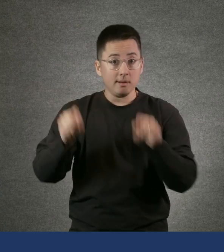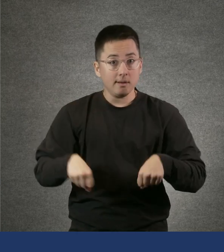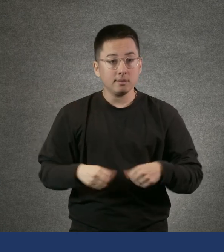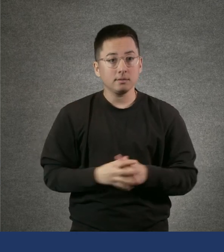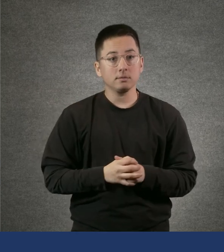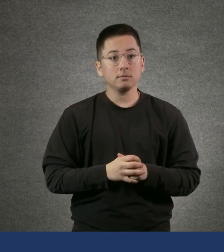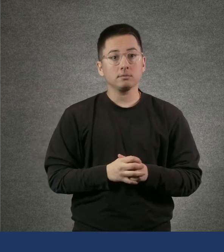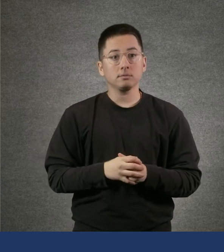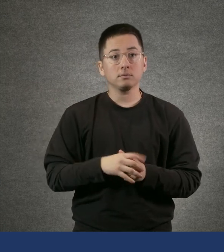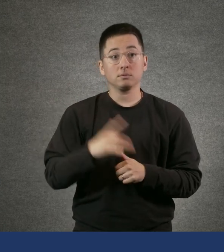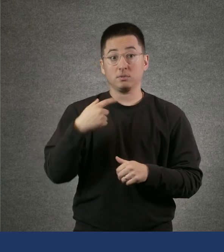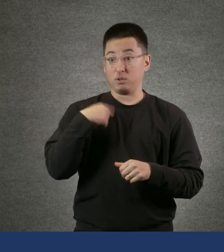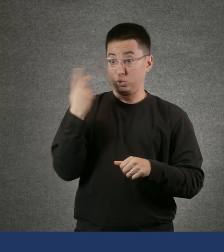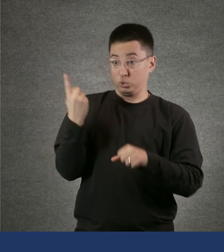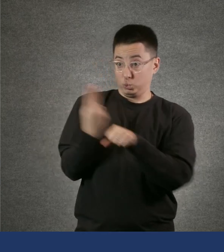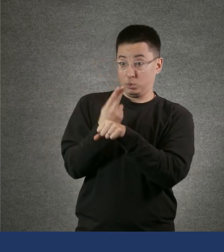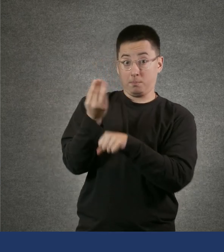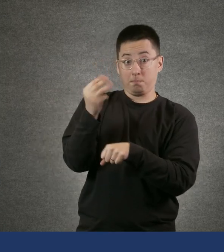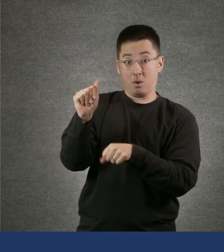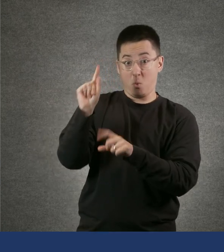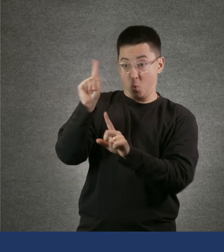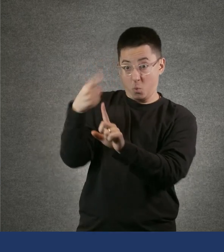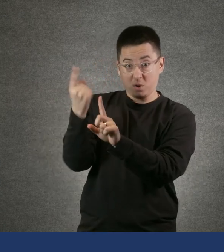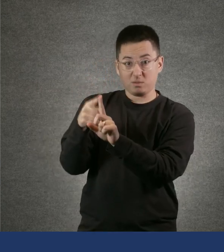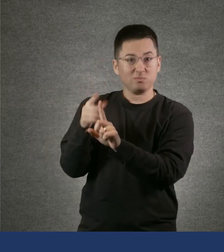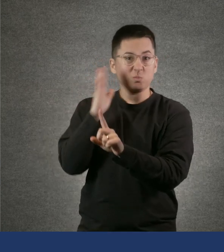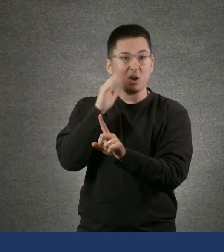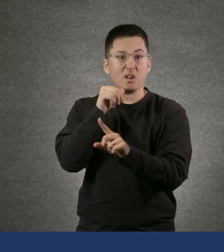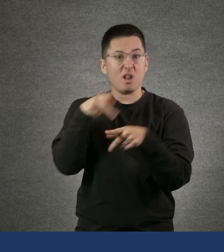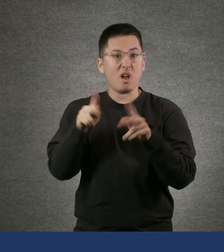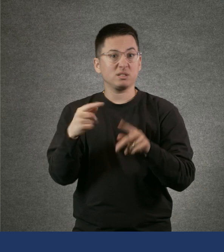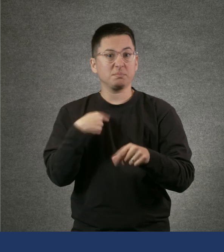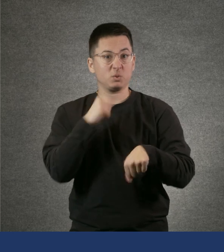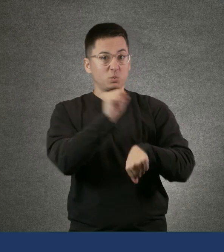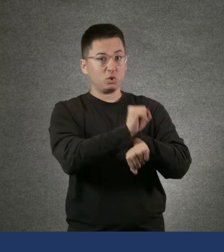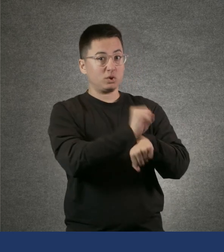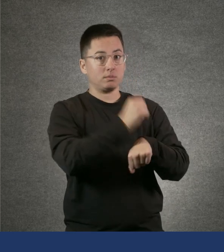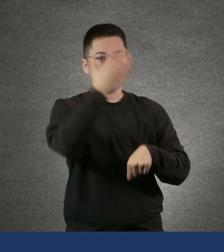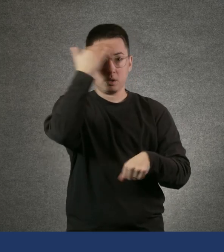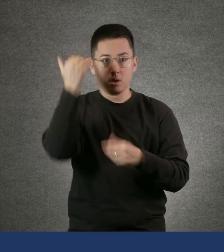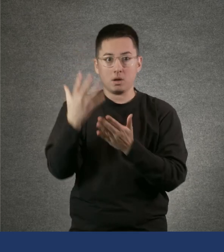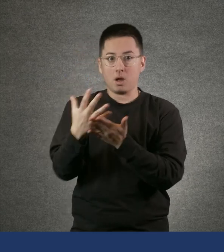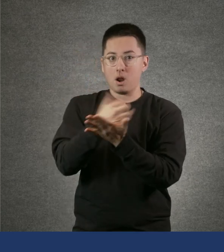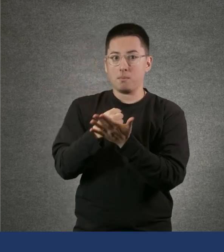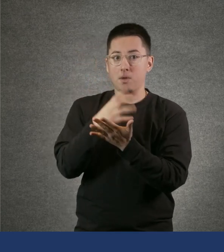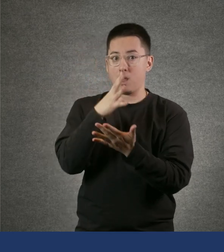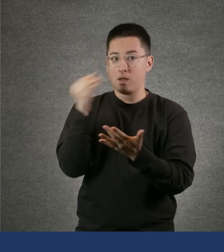Straight MA would have not allowed me to work because there are income and asset